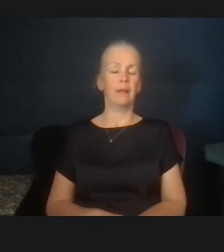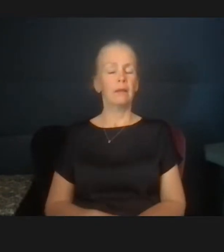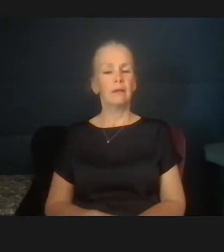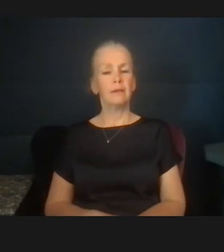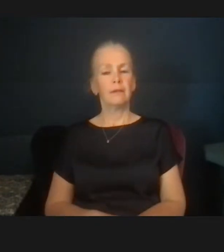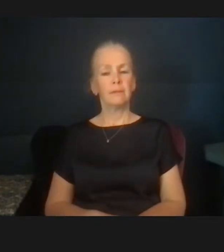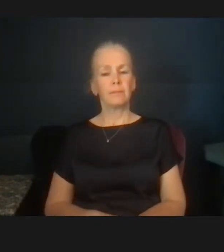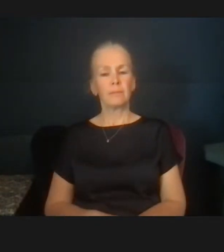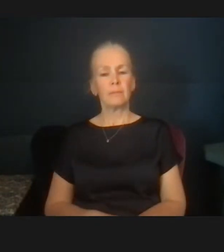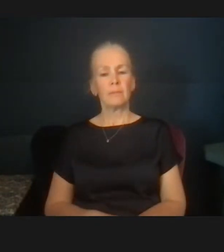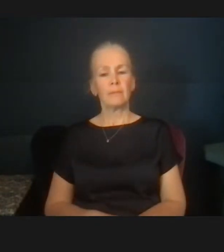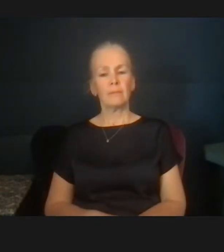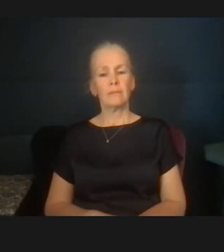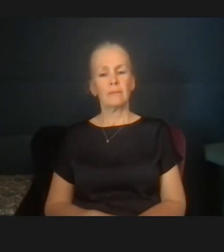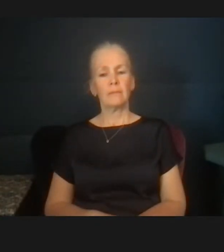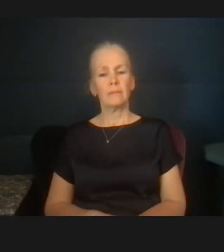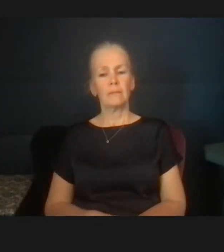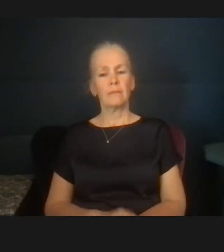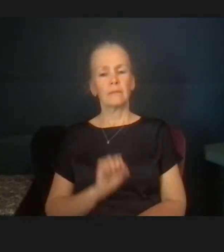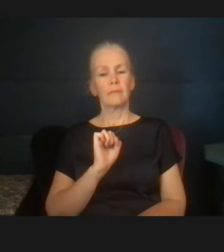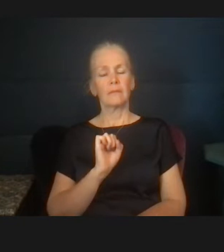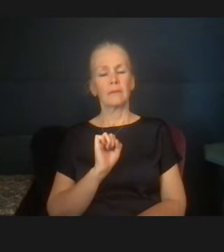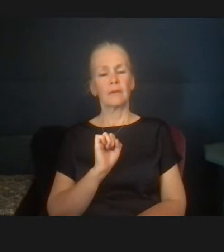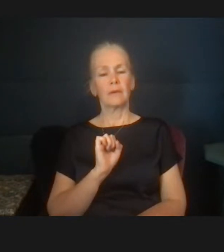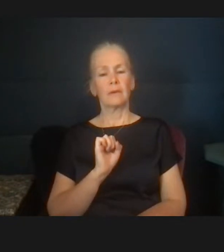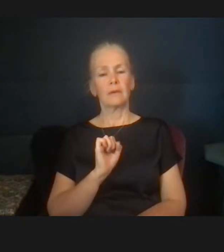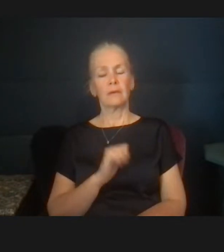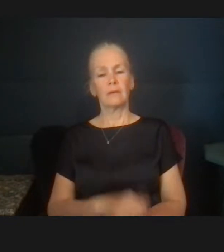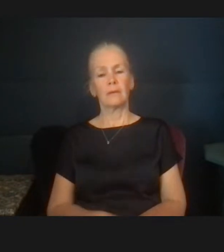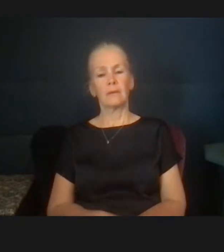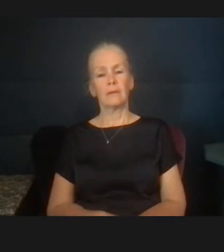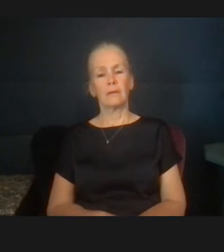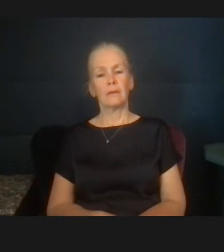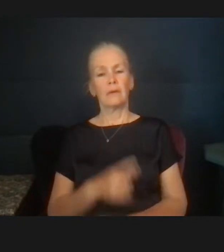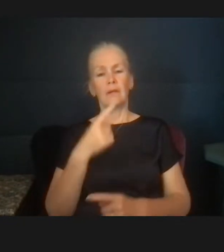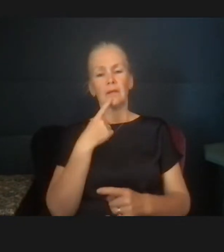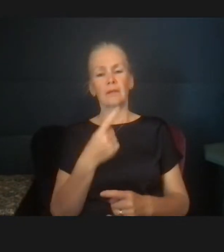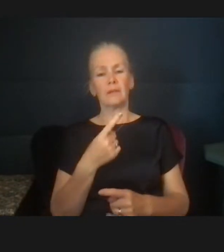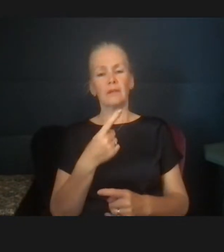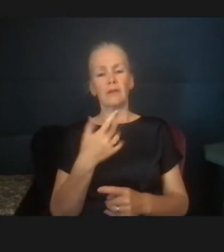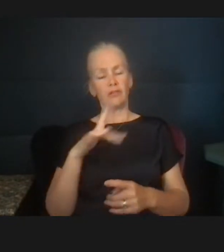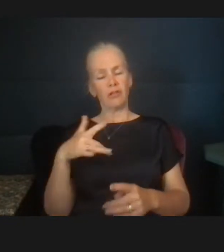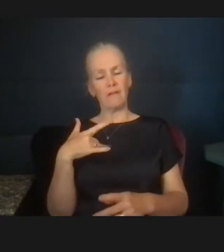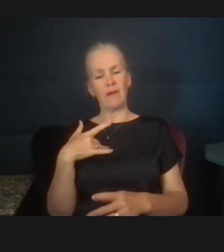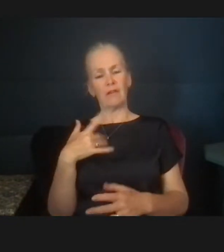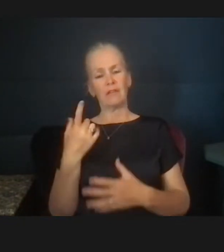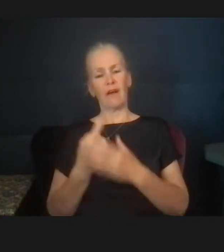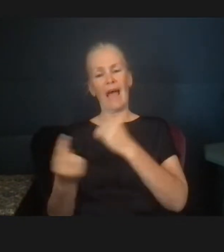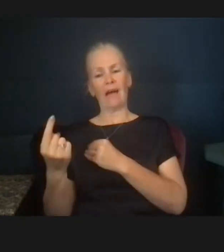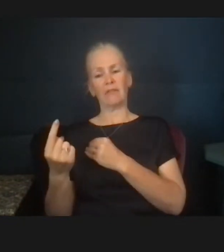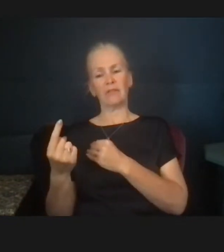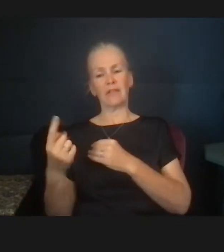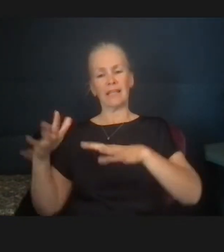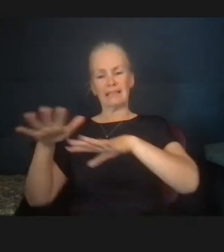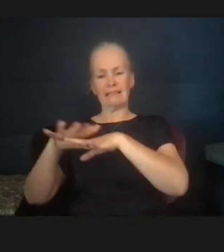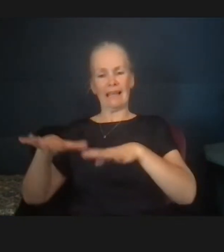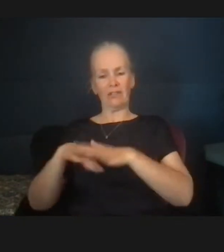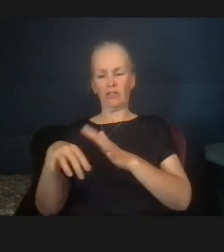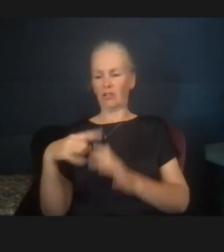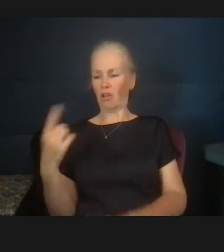Which is hence my sort of framing of intersections as "outersections". But also personally having